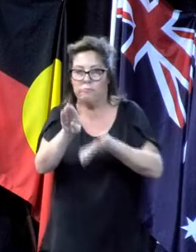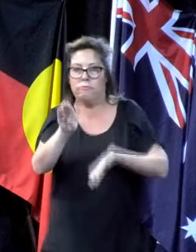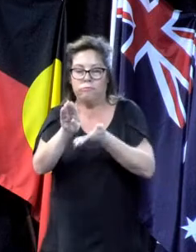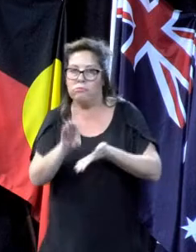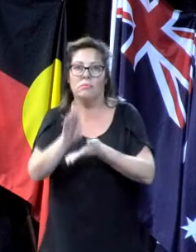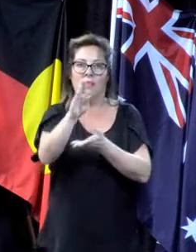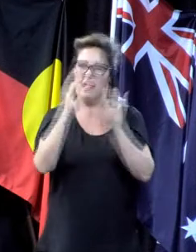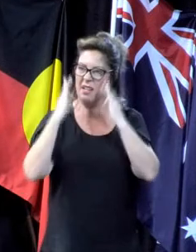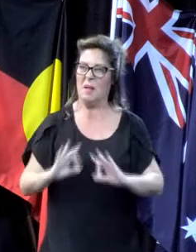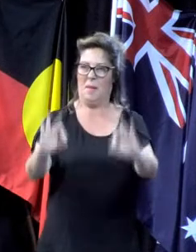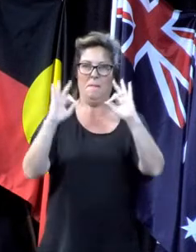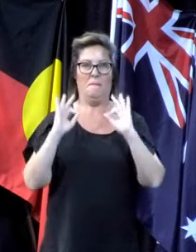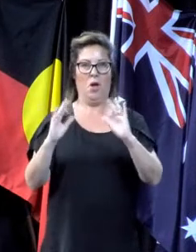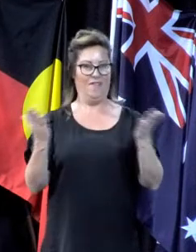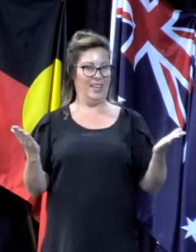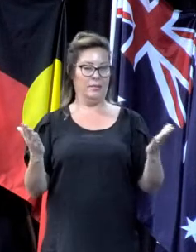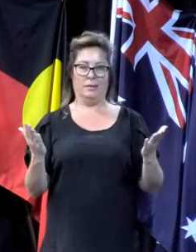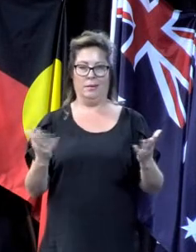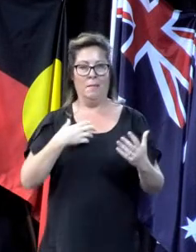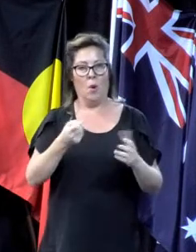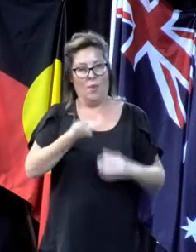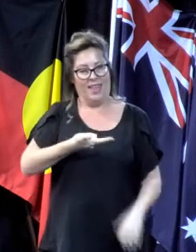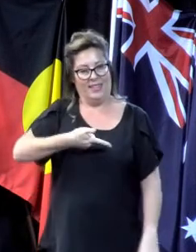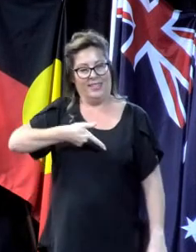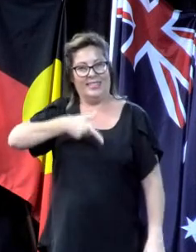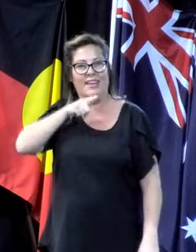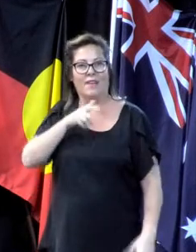We're talking about over 700 students and 70 staff in our school.